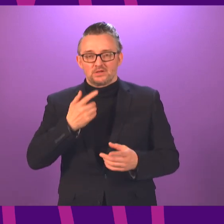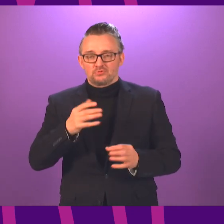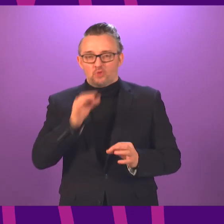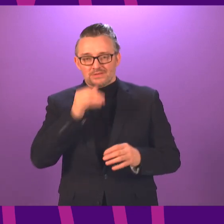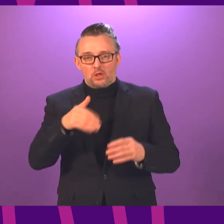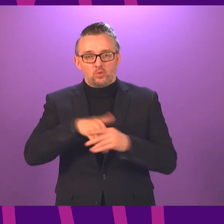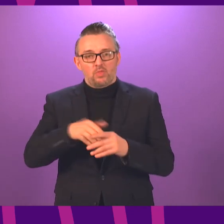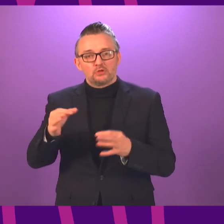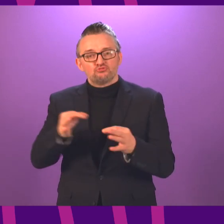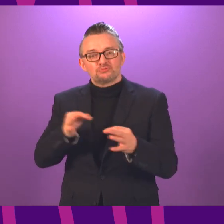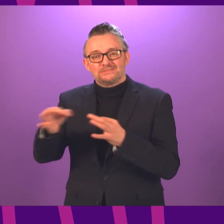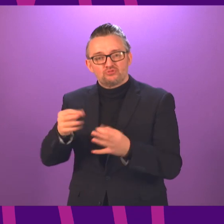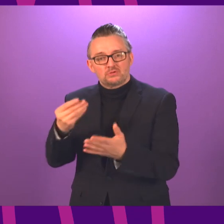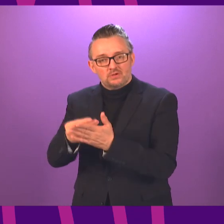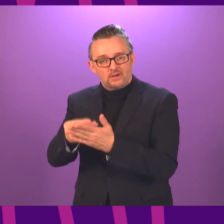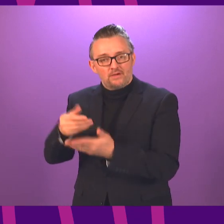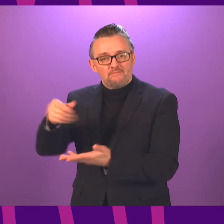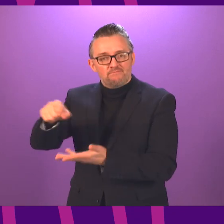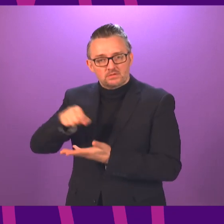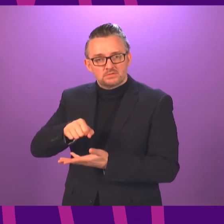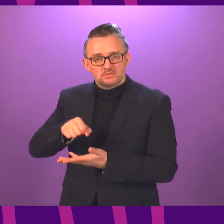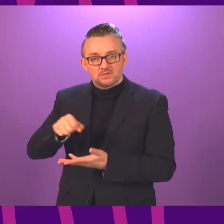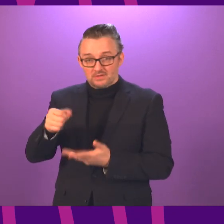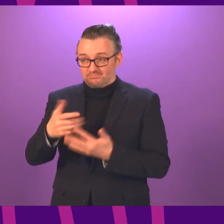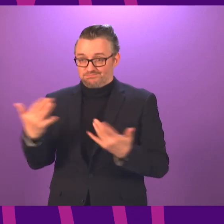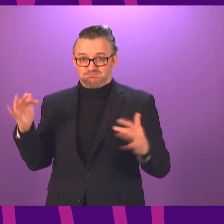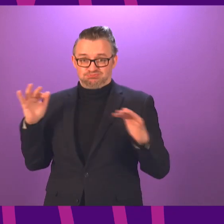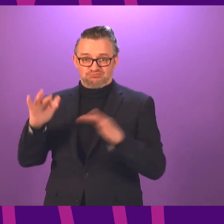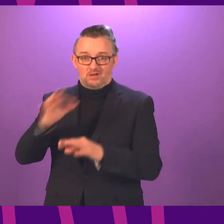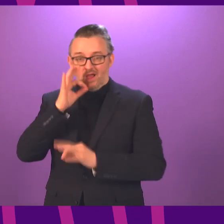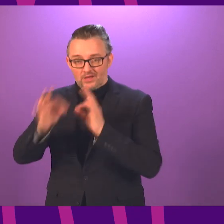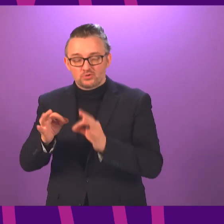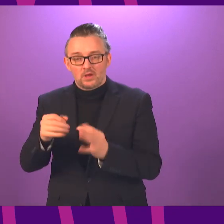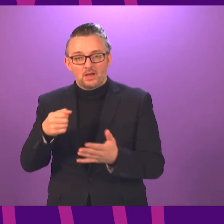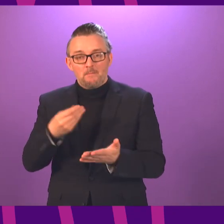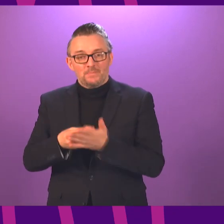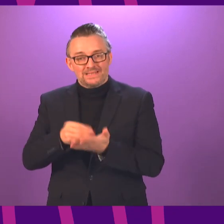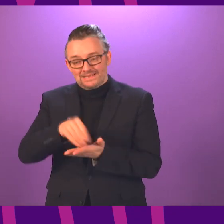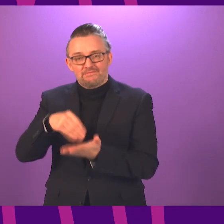which the First Minister mentioned, are already very much oversubscribed and are limiting payouts.